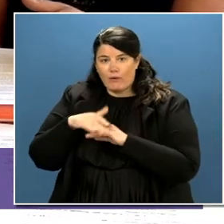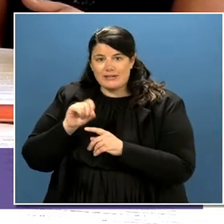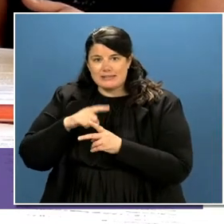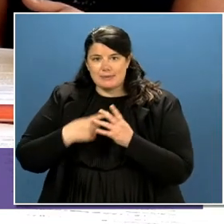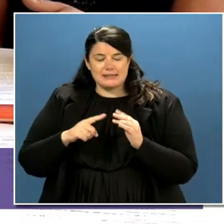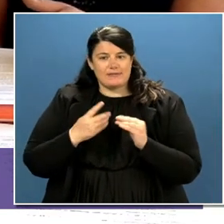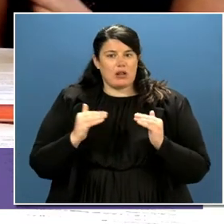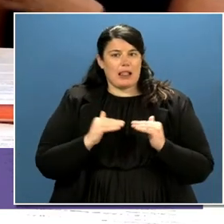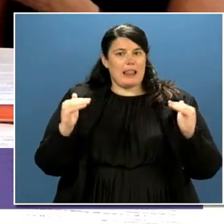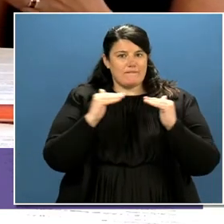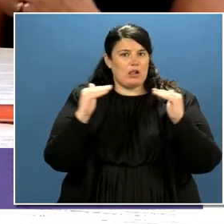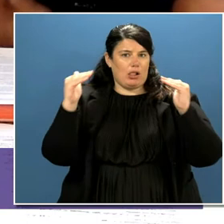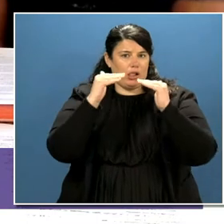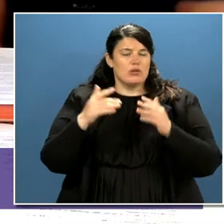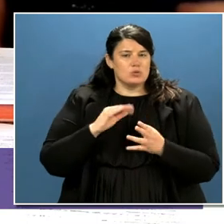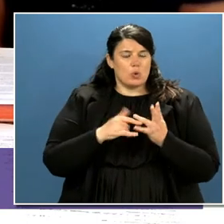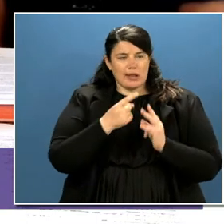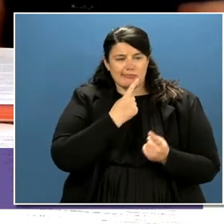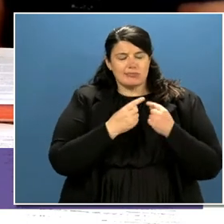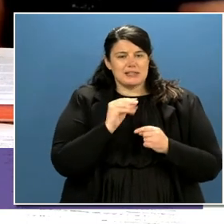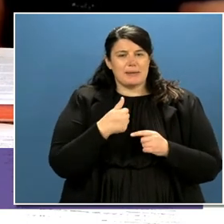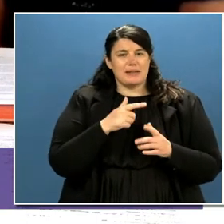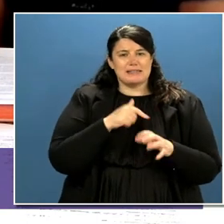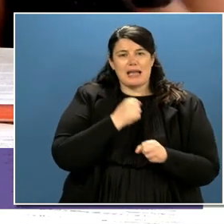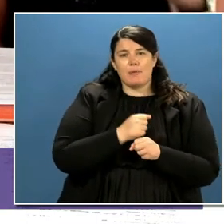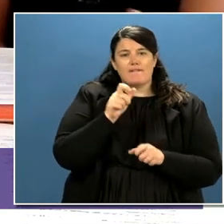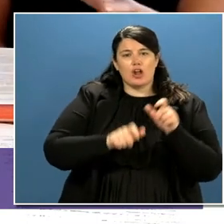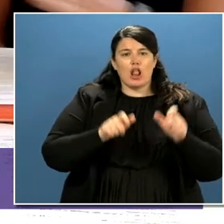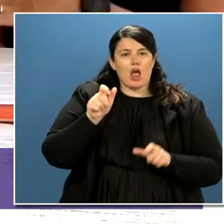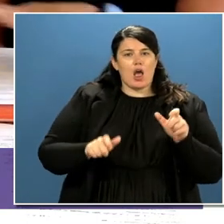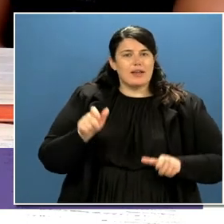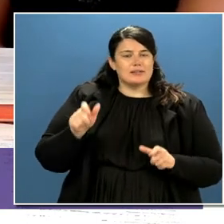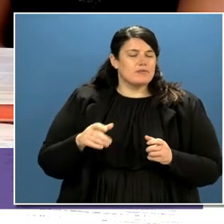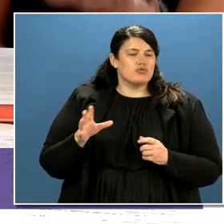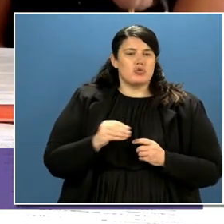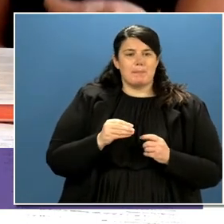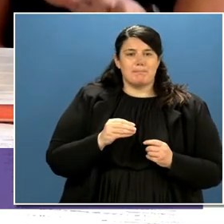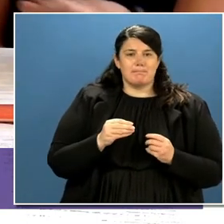you give an example of some of the clients from a had-never and this